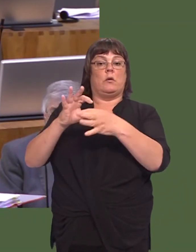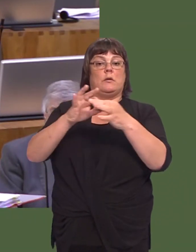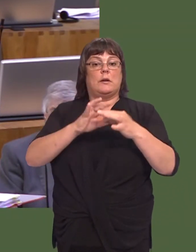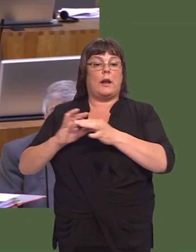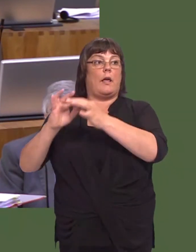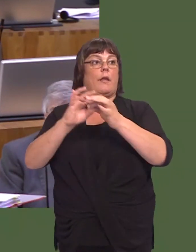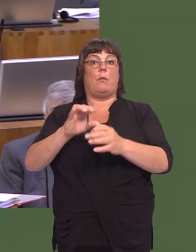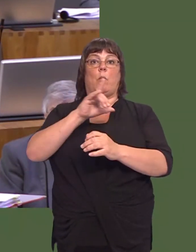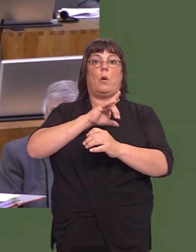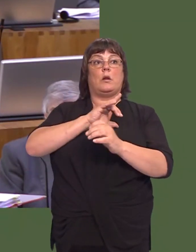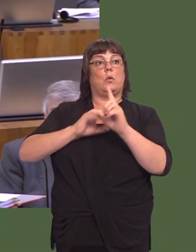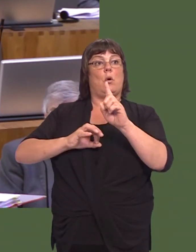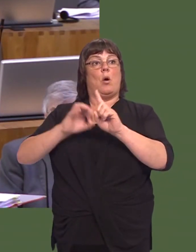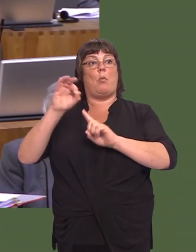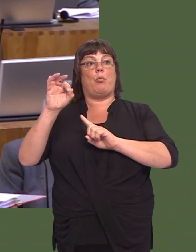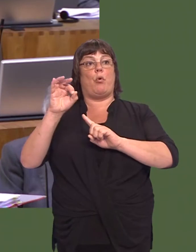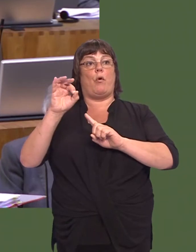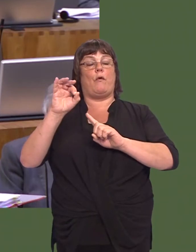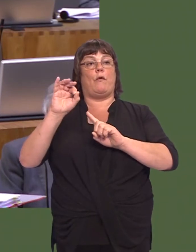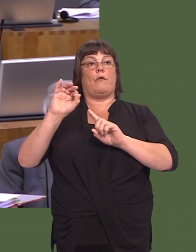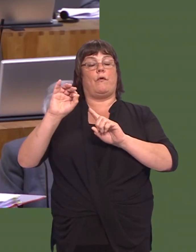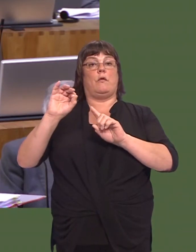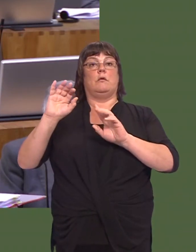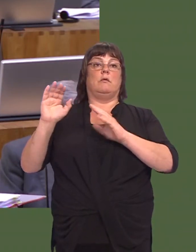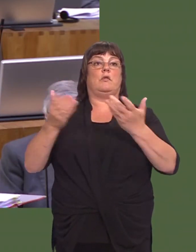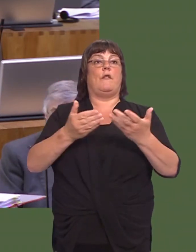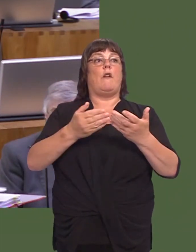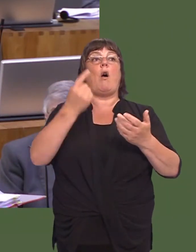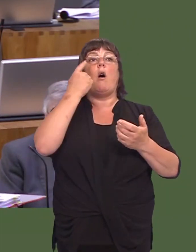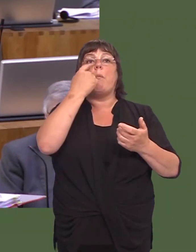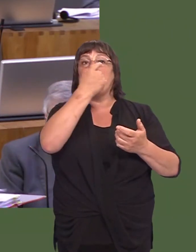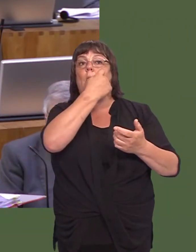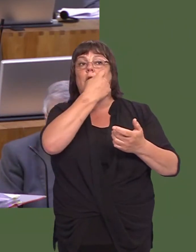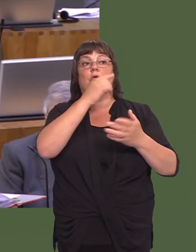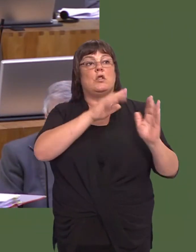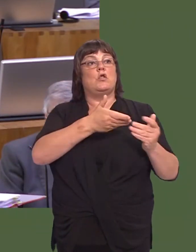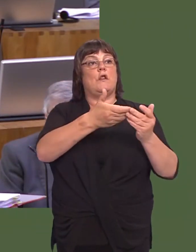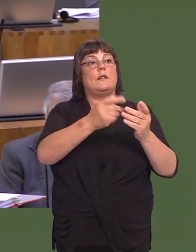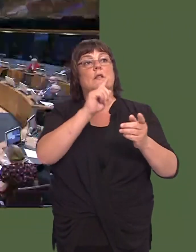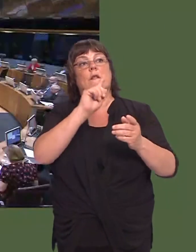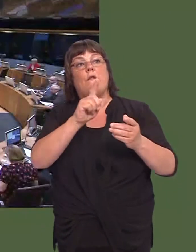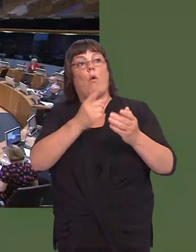to improve the delivery of ophthalmology services for both new and follow-up patients.